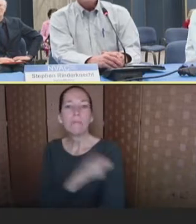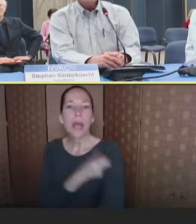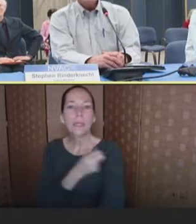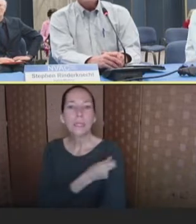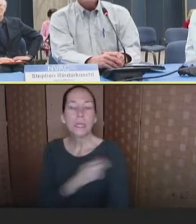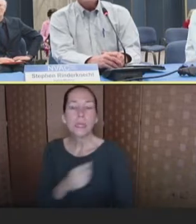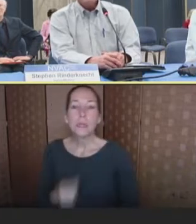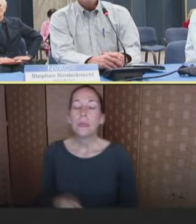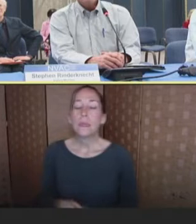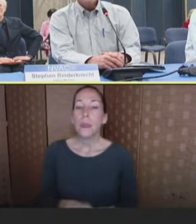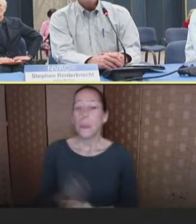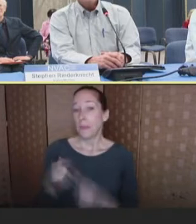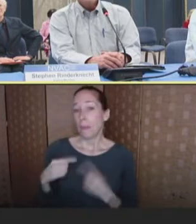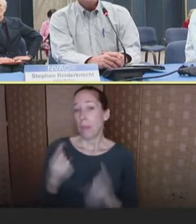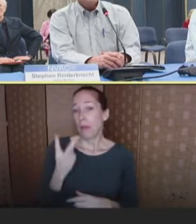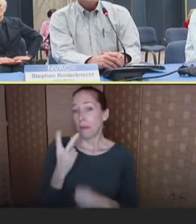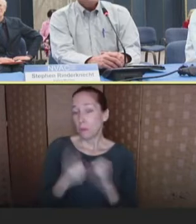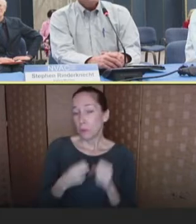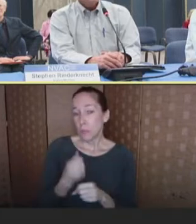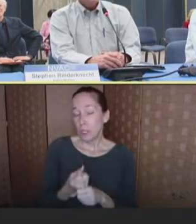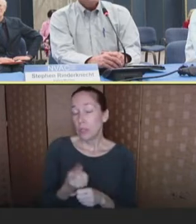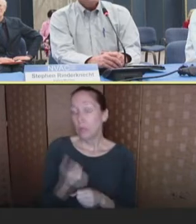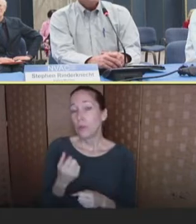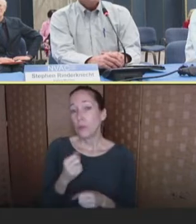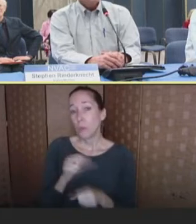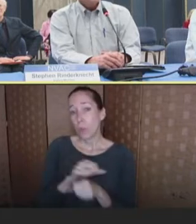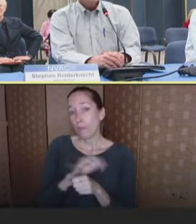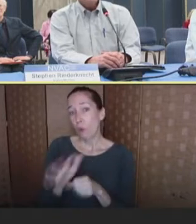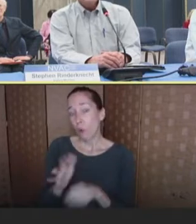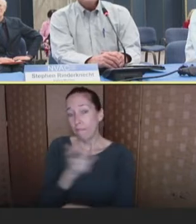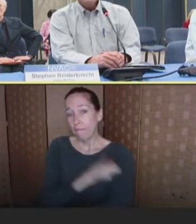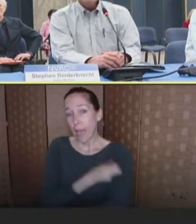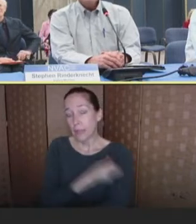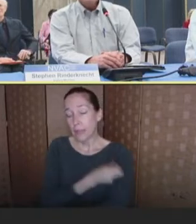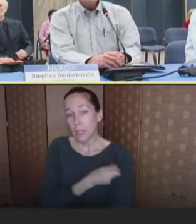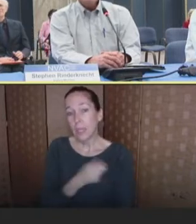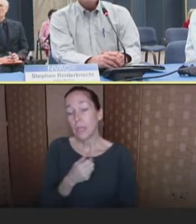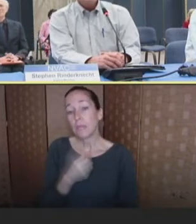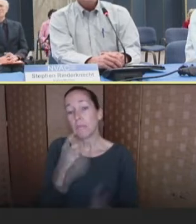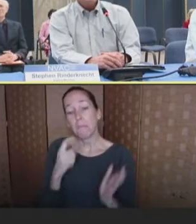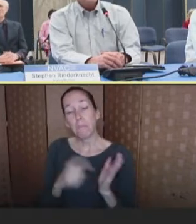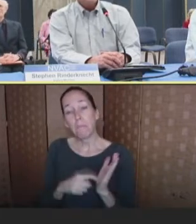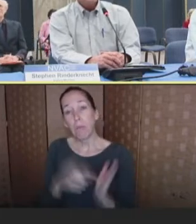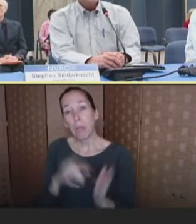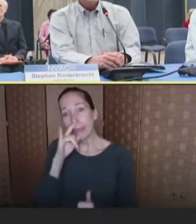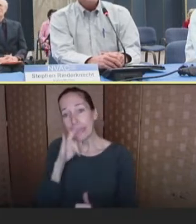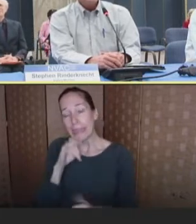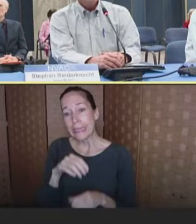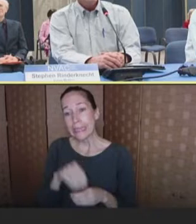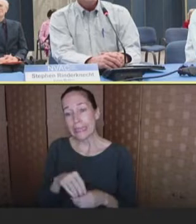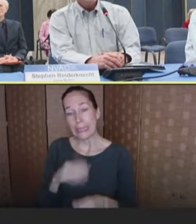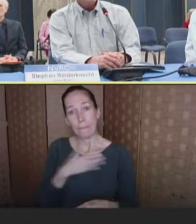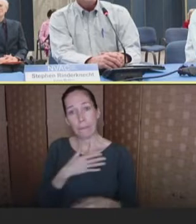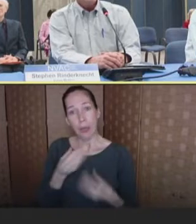two years with COVID vaccines, the kids in my office who are not receiving this vaccine, they've had all the other vaccines.